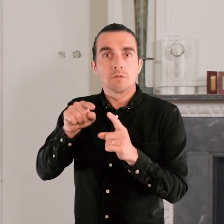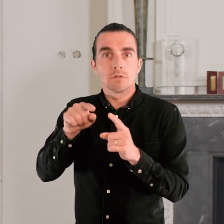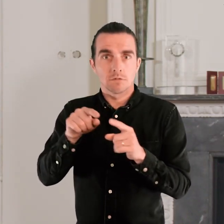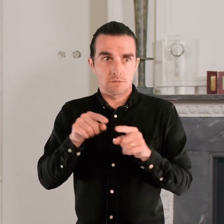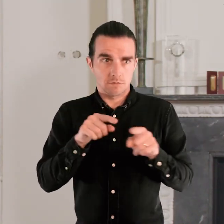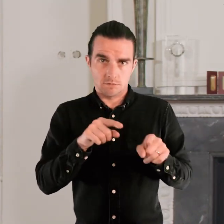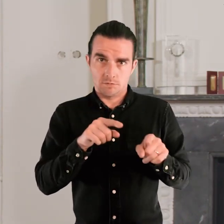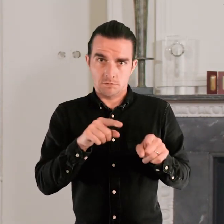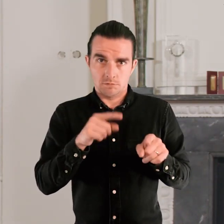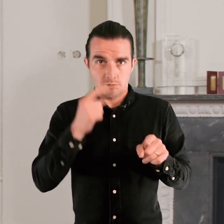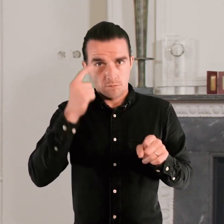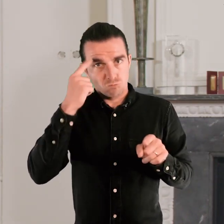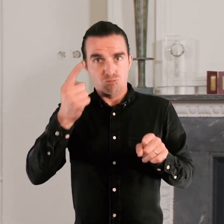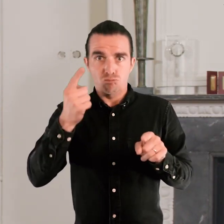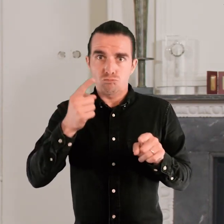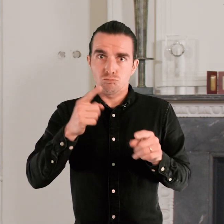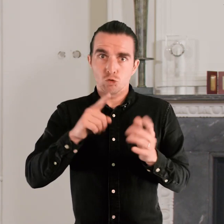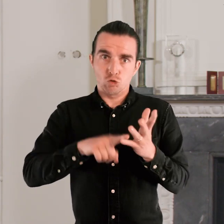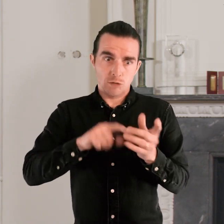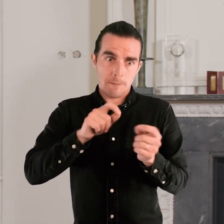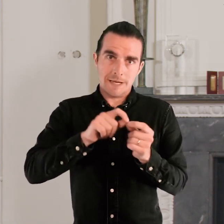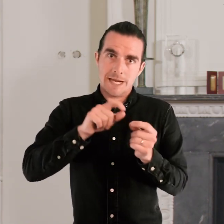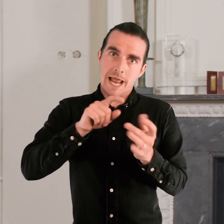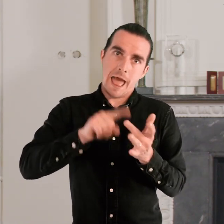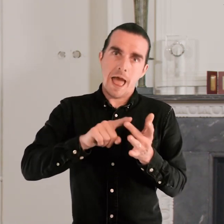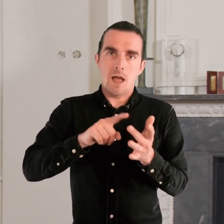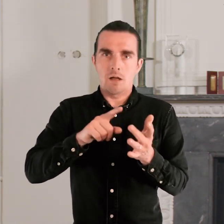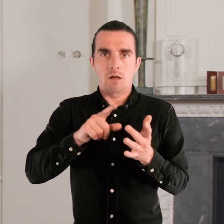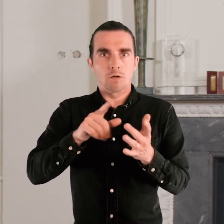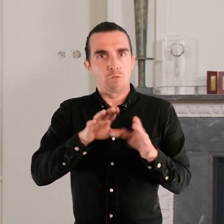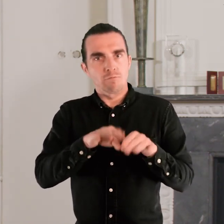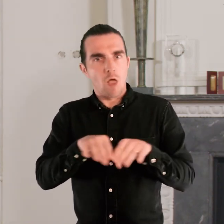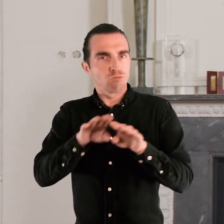And so the universal basic income costs far more than that.